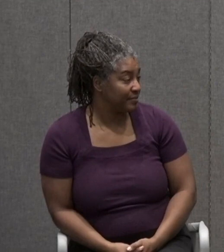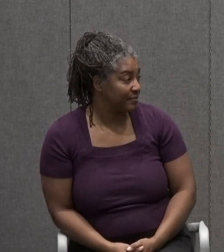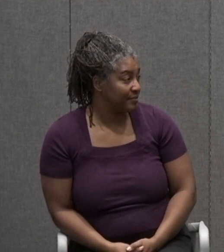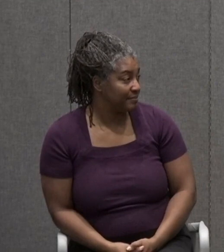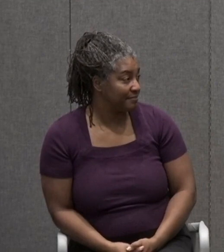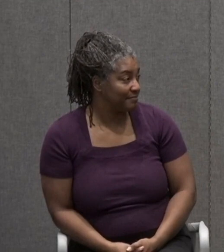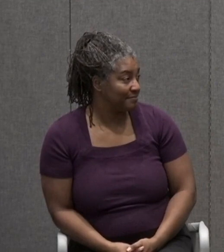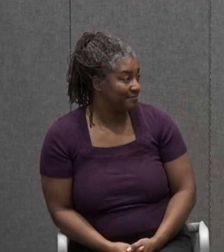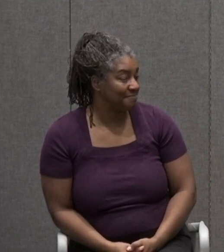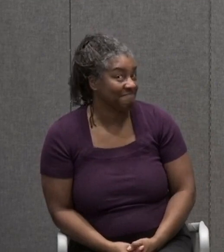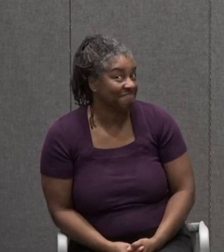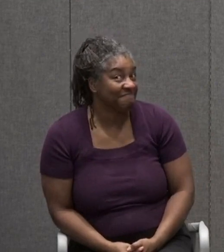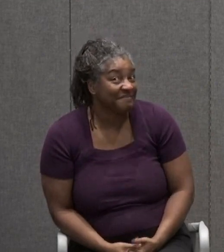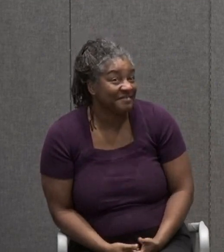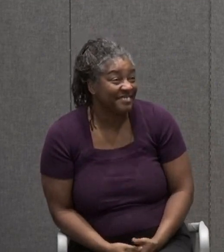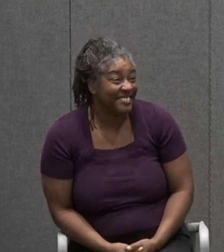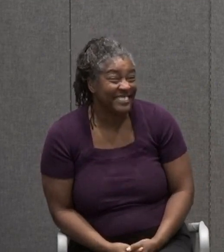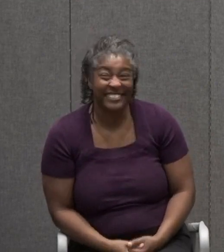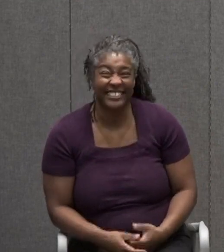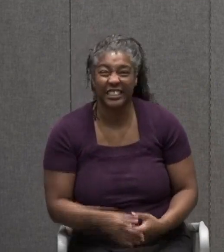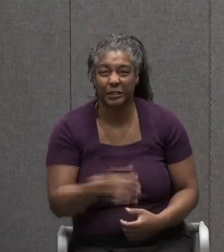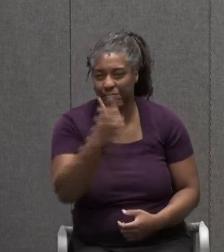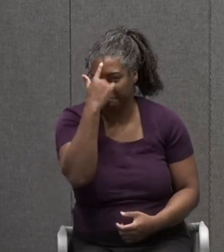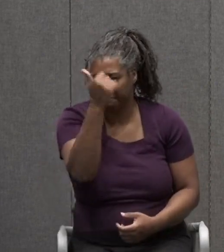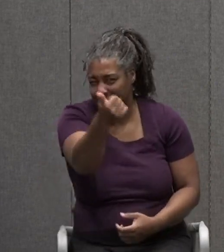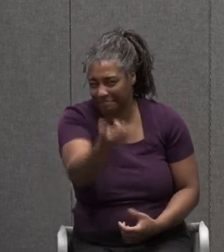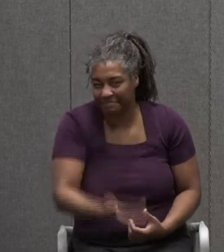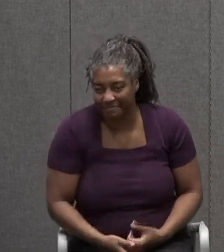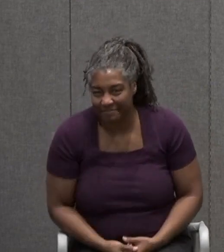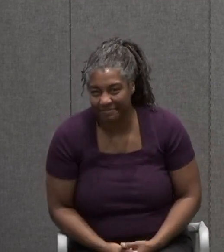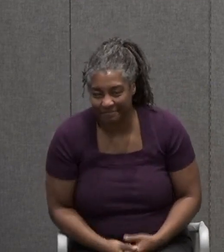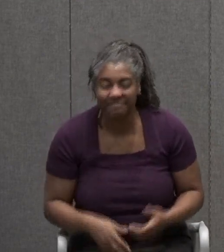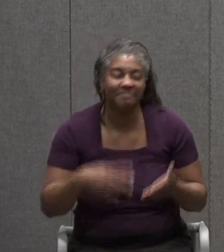Huh pick one. Dance.